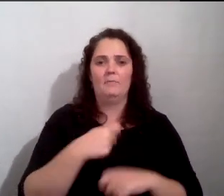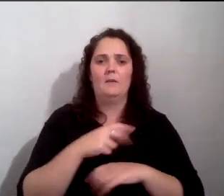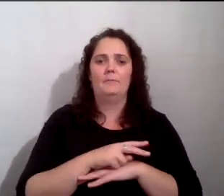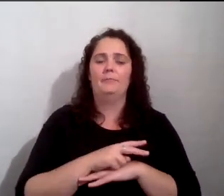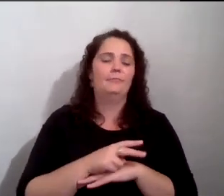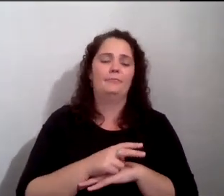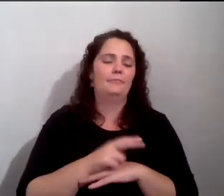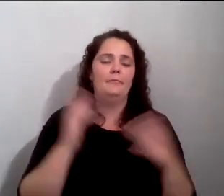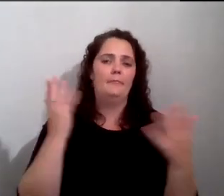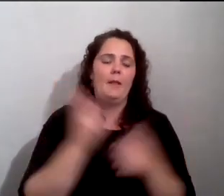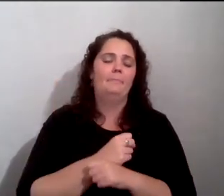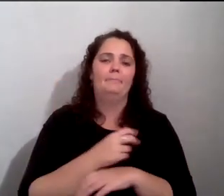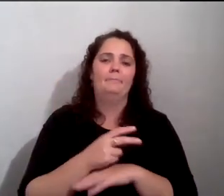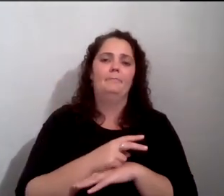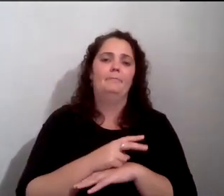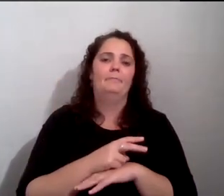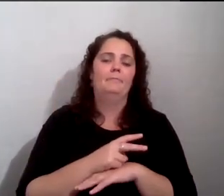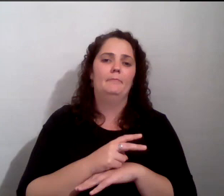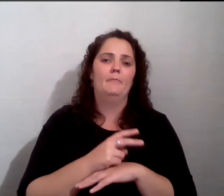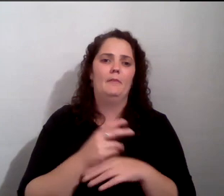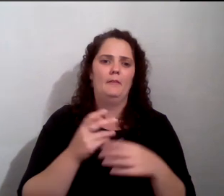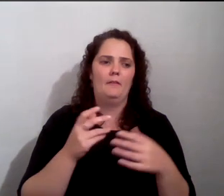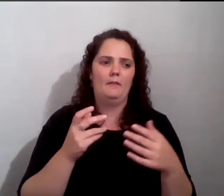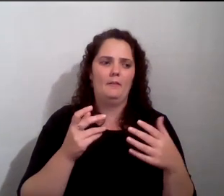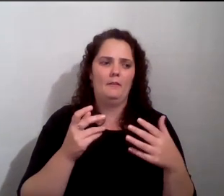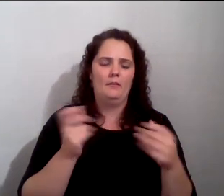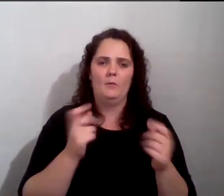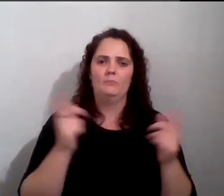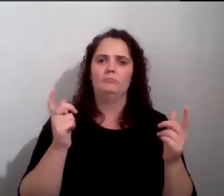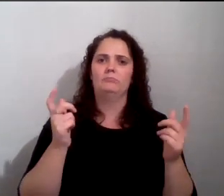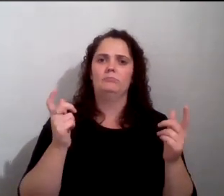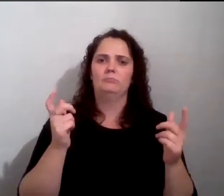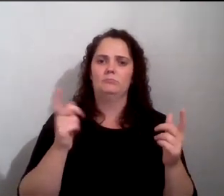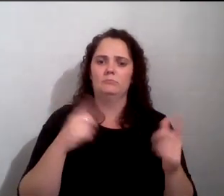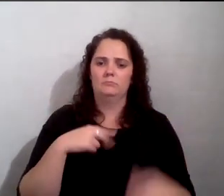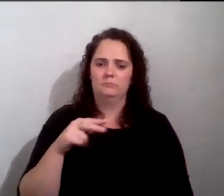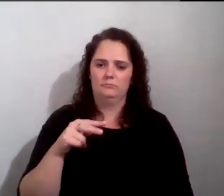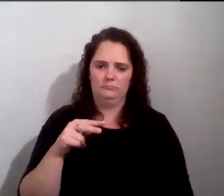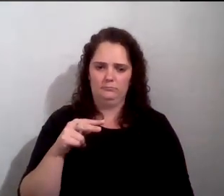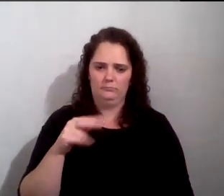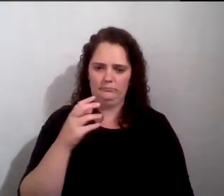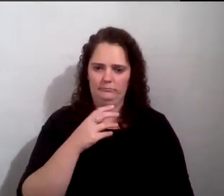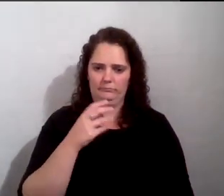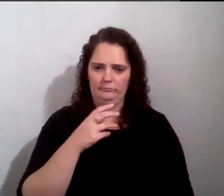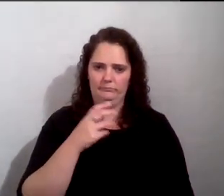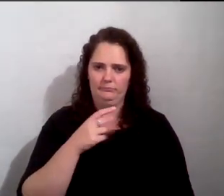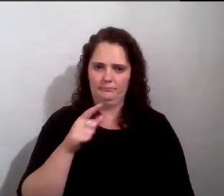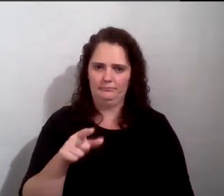speaking, breathing, conscious person to a meat object and then out again. And this sort of like